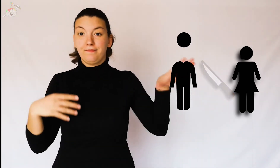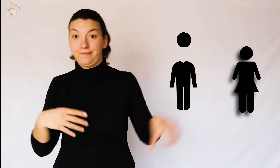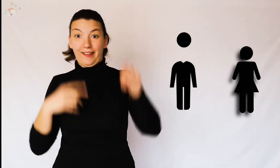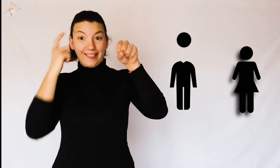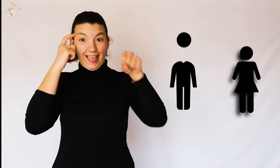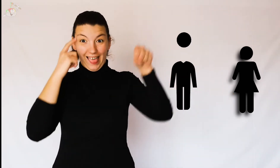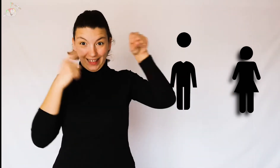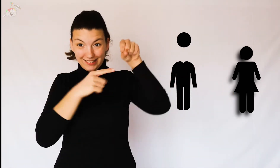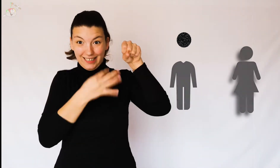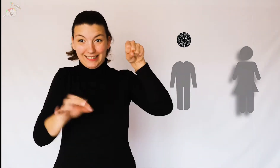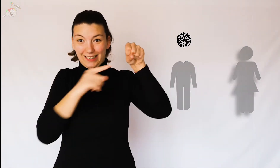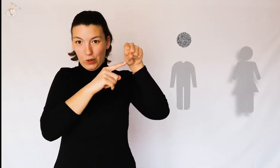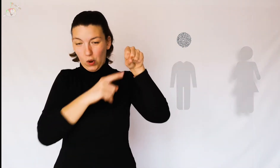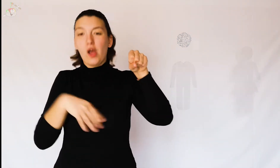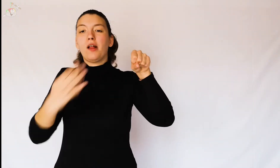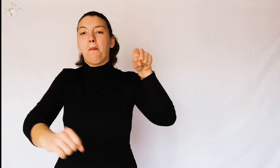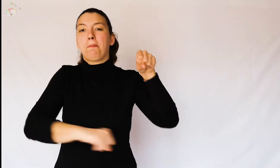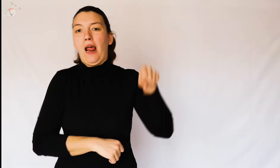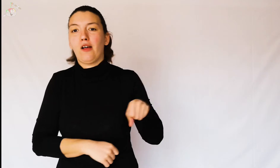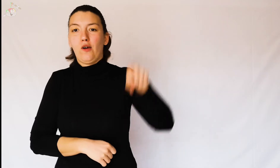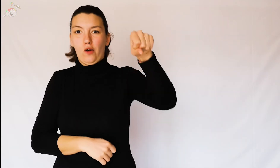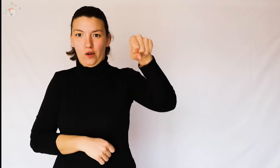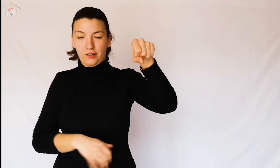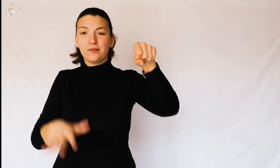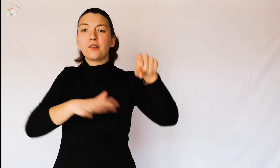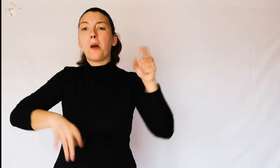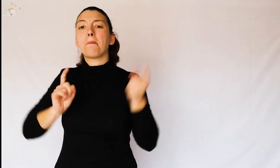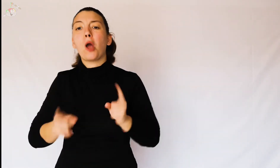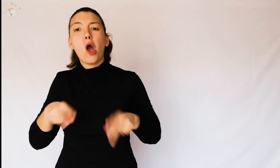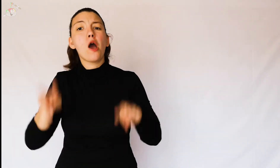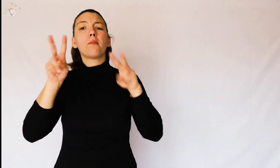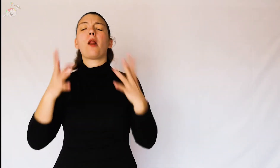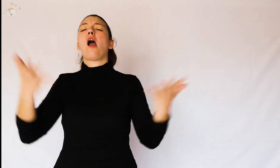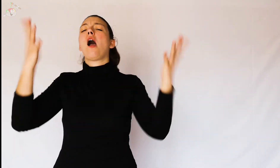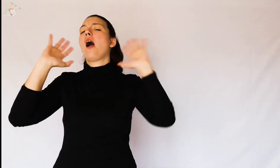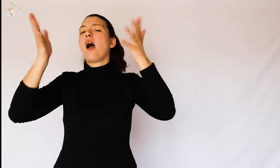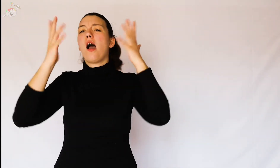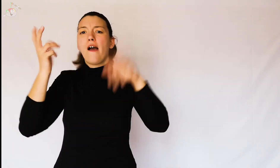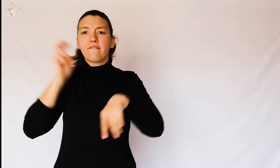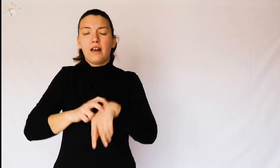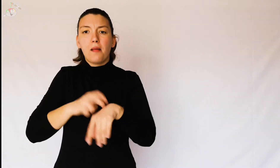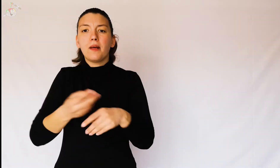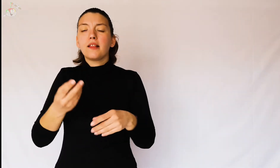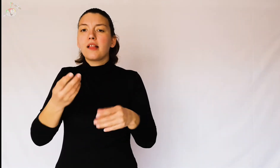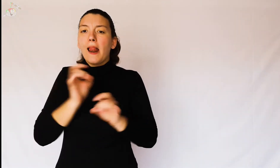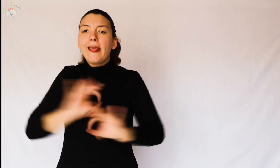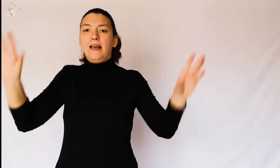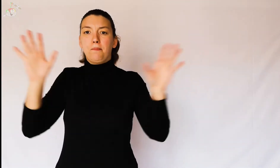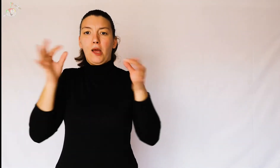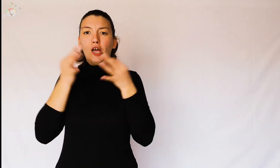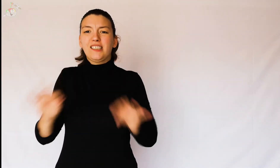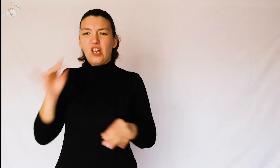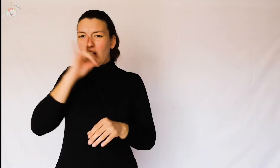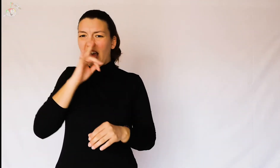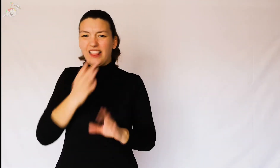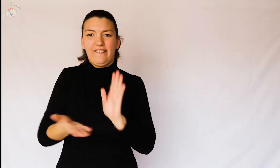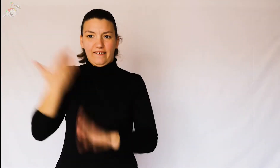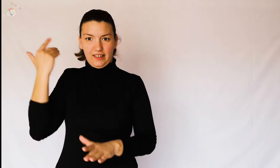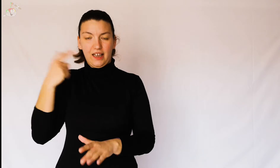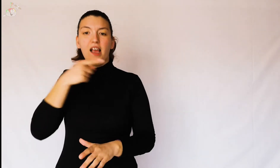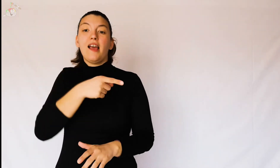then from the balcony he showed it to the people who were happy to be rid of the tyrant lord.